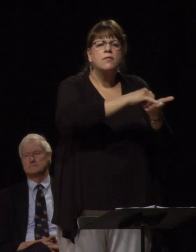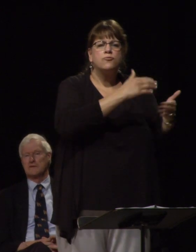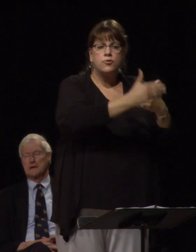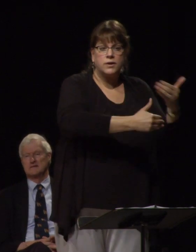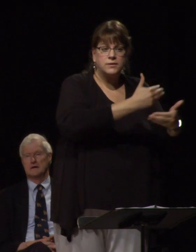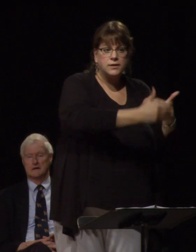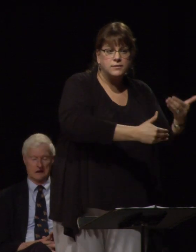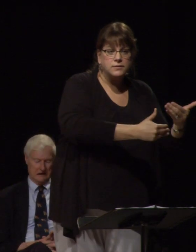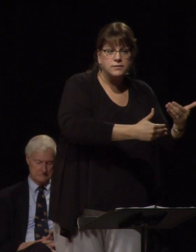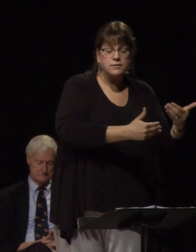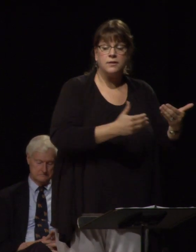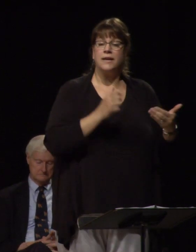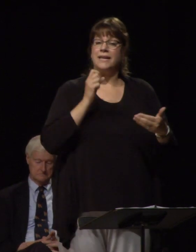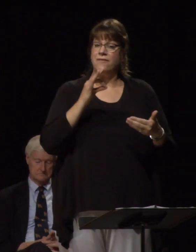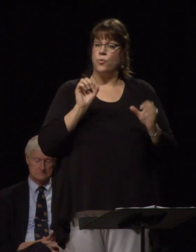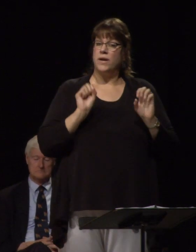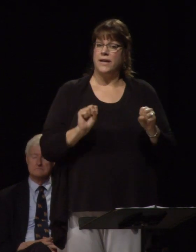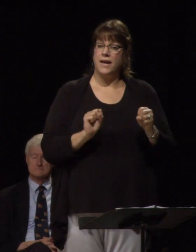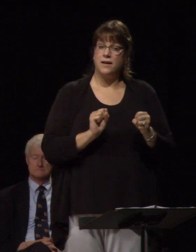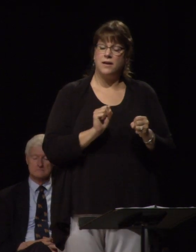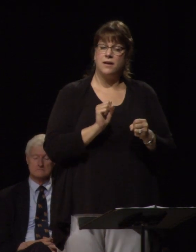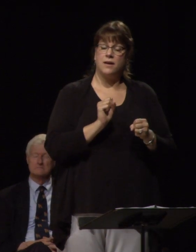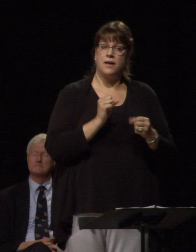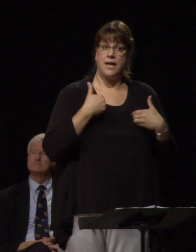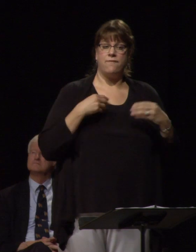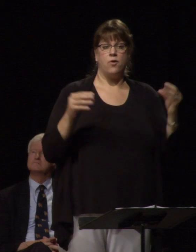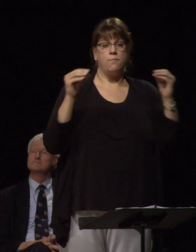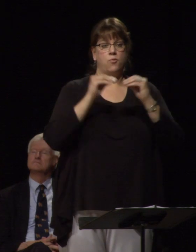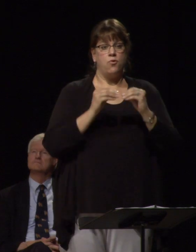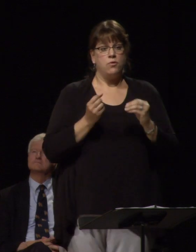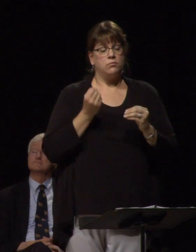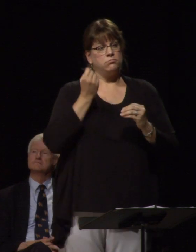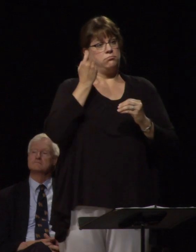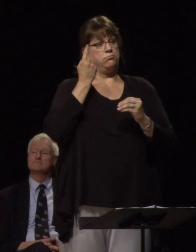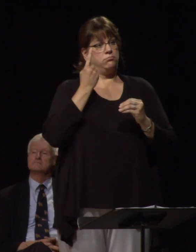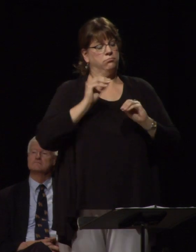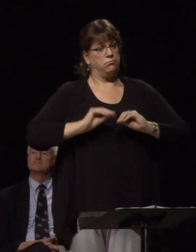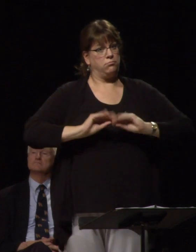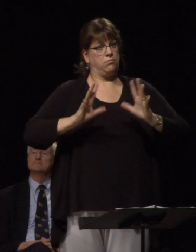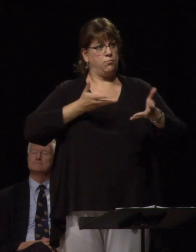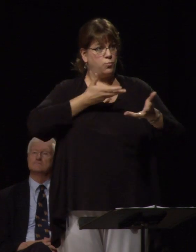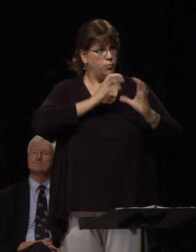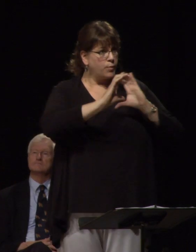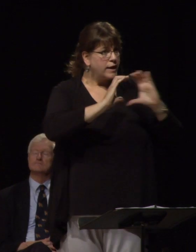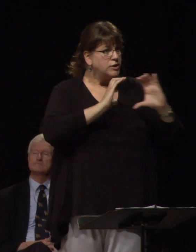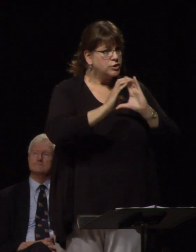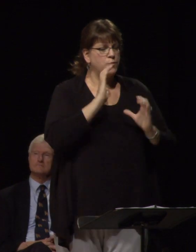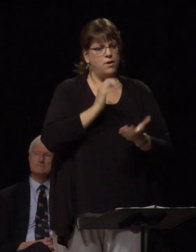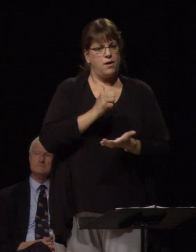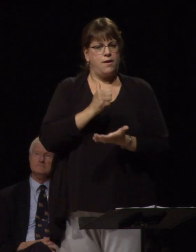CHRONICLE'S LIST WITH REGARD TO COMPENSATION AND BENEFITS. WE WILL ALSO CONTINUE OUR